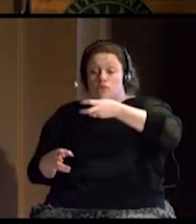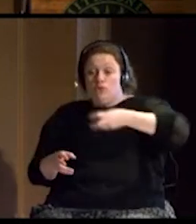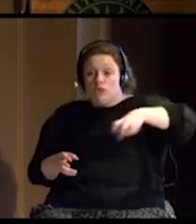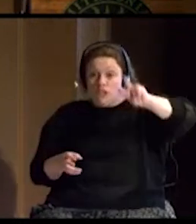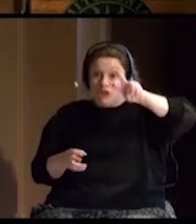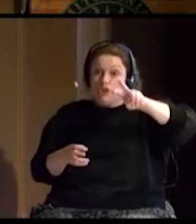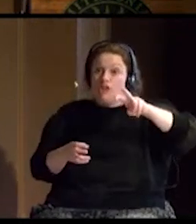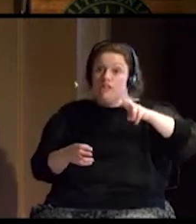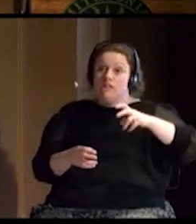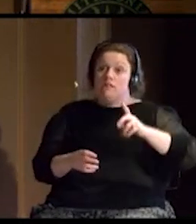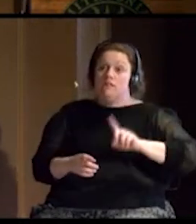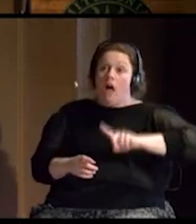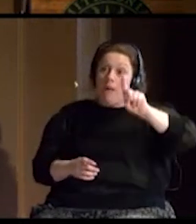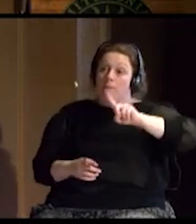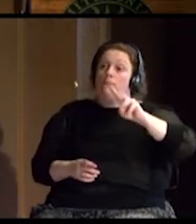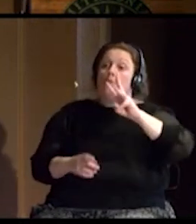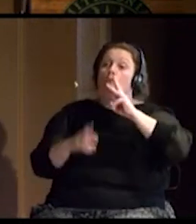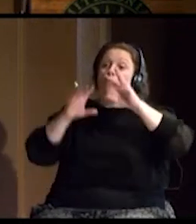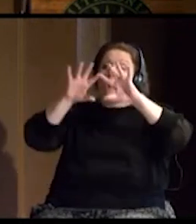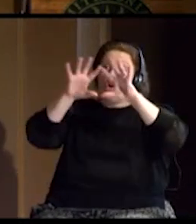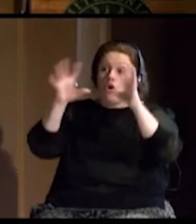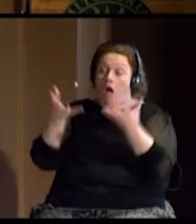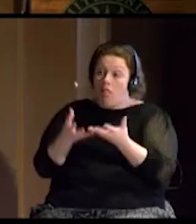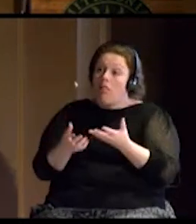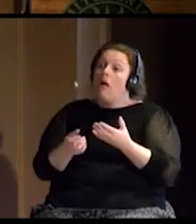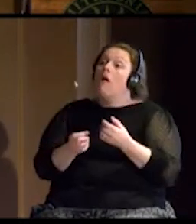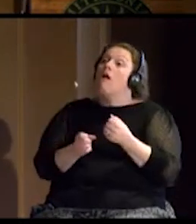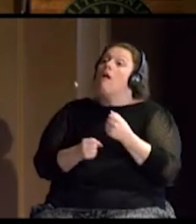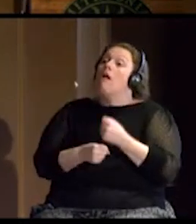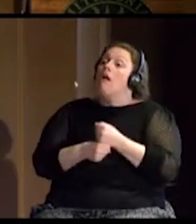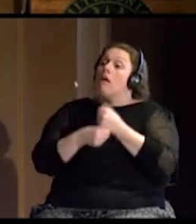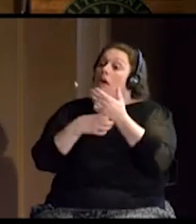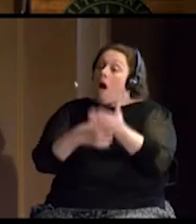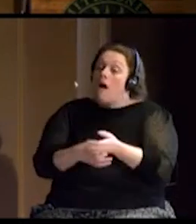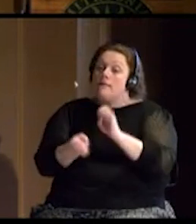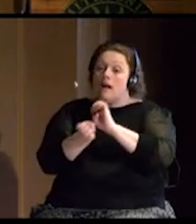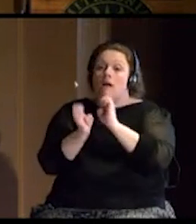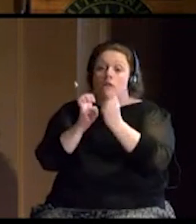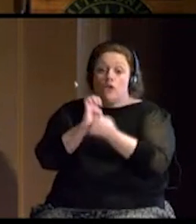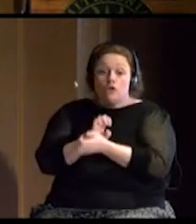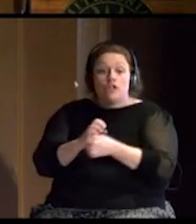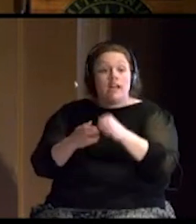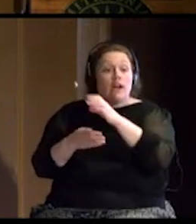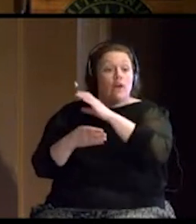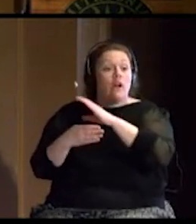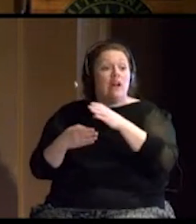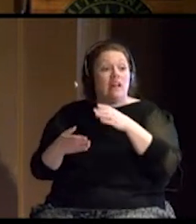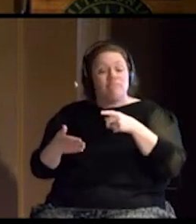have led to evolutionary dead ends is clearly more nuanced. The prediction holds for snappers,